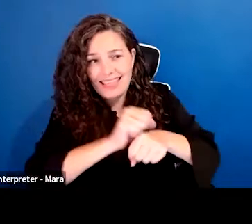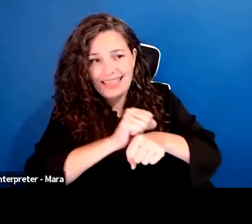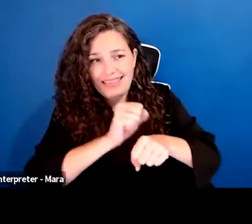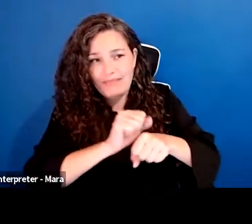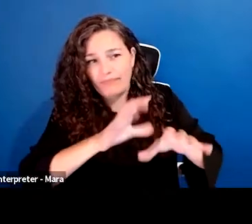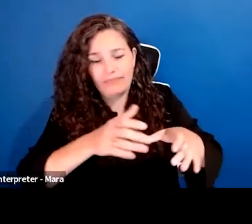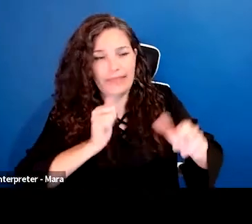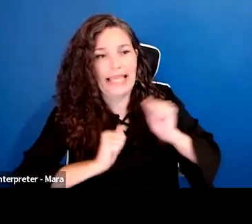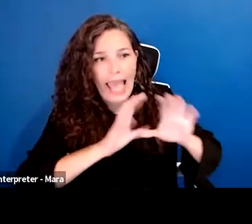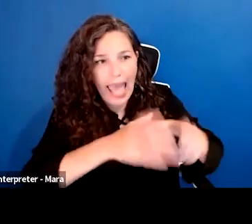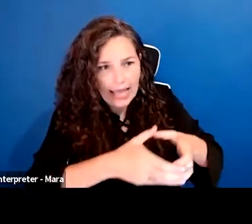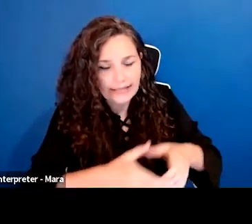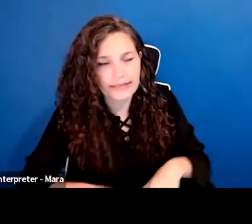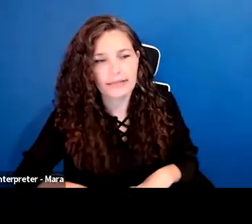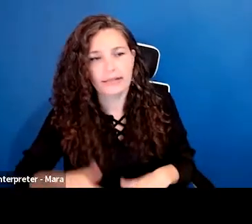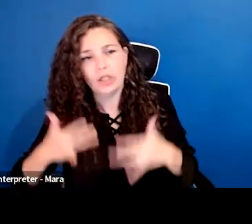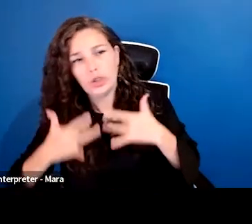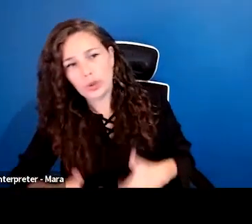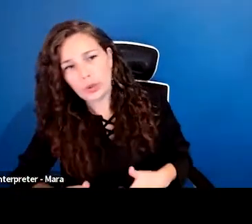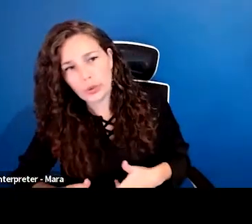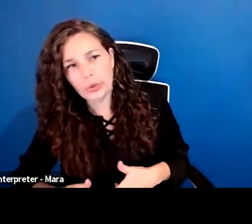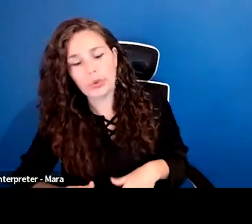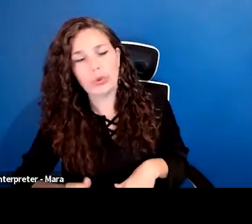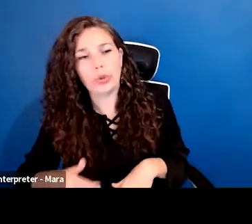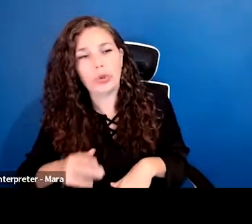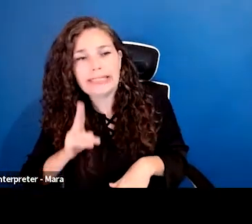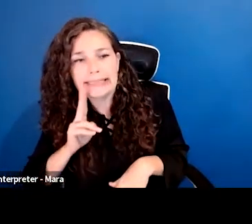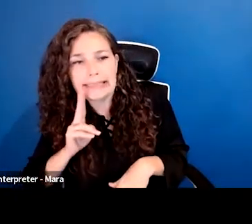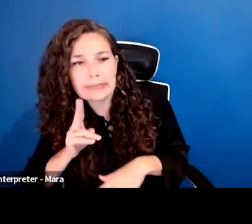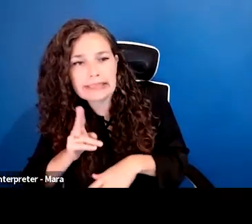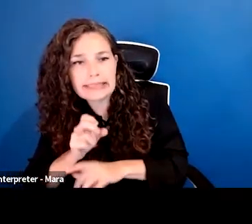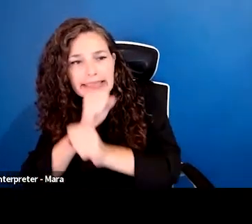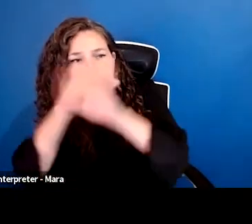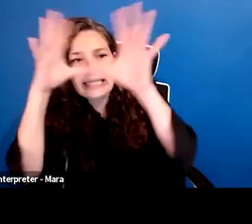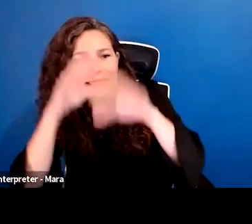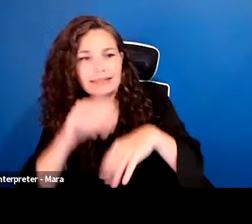crowds of background, actors, exteriors, extreme weather.